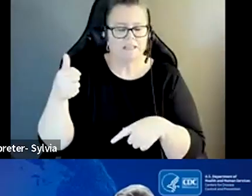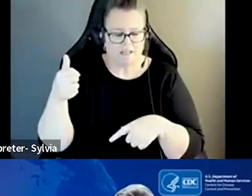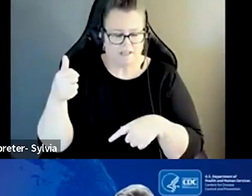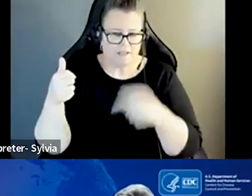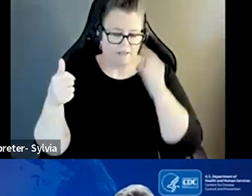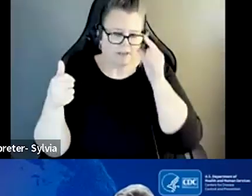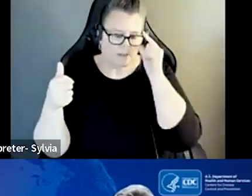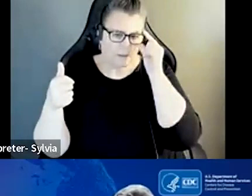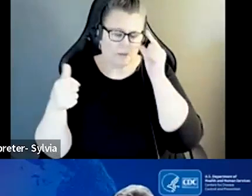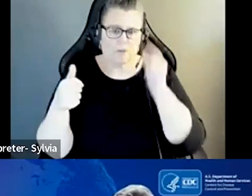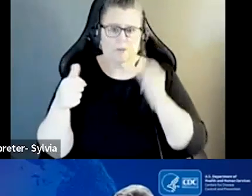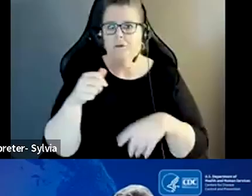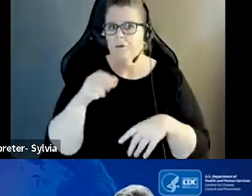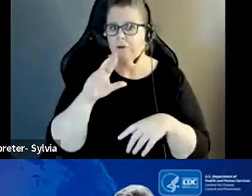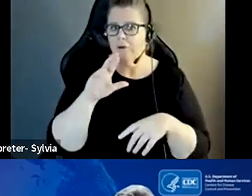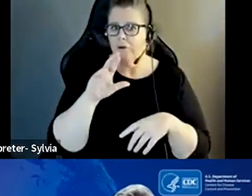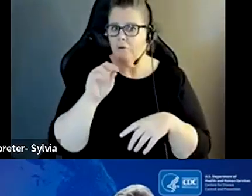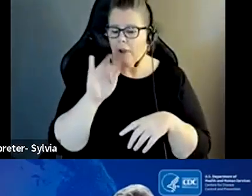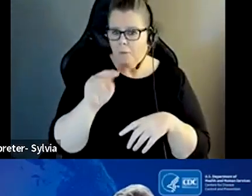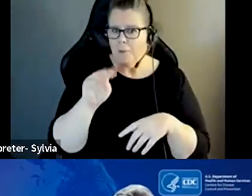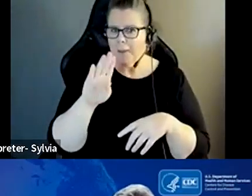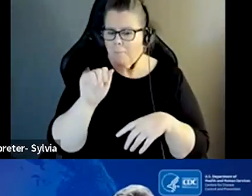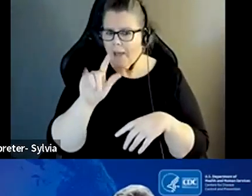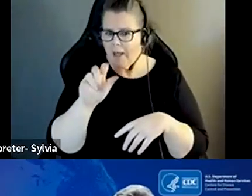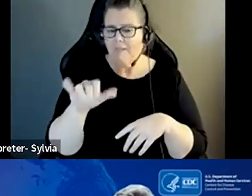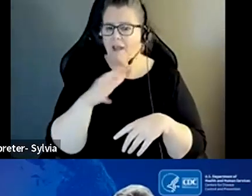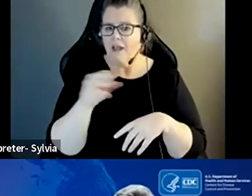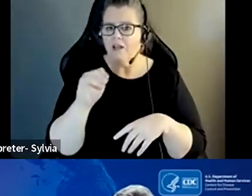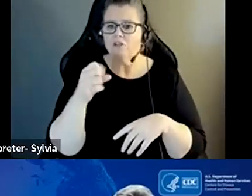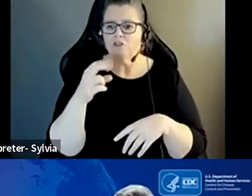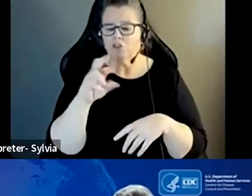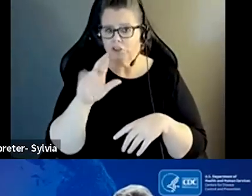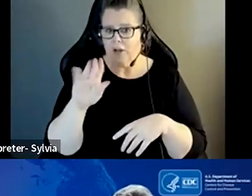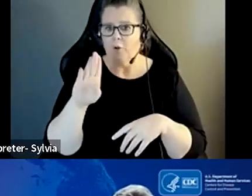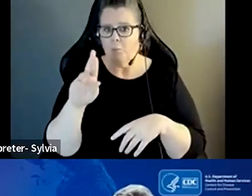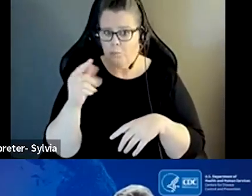Robin Bailey, and Sherry Burger [assumed spelling], to hold confidential one-on-one interviews with our employees